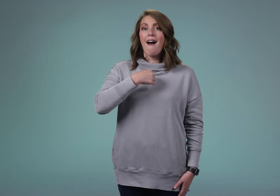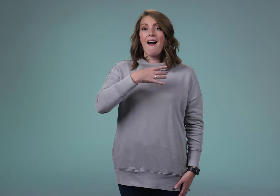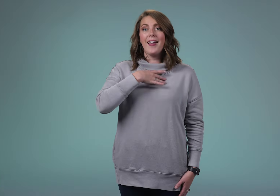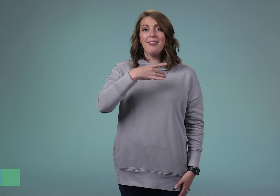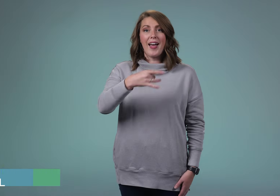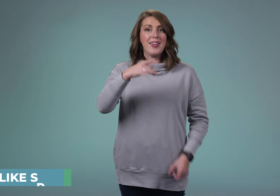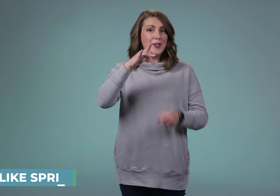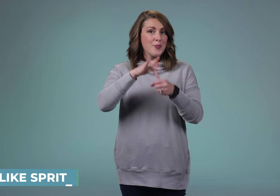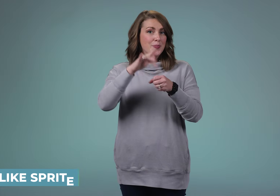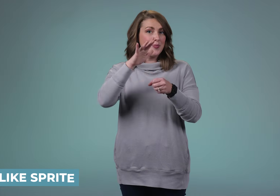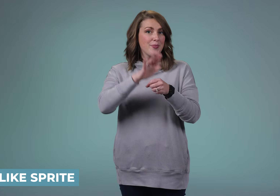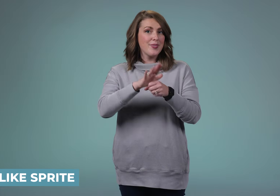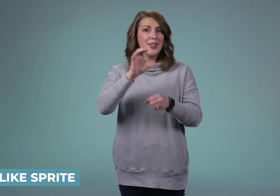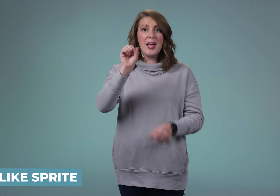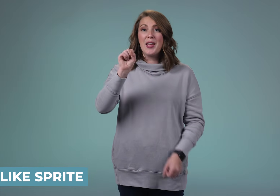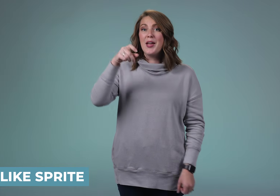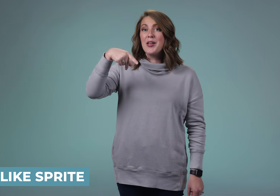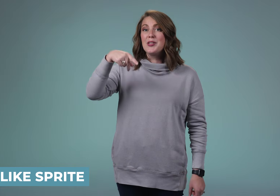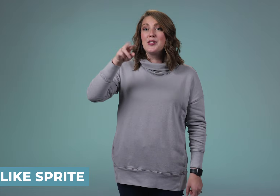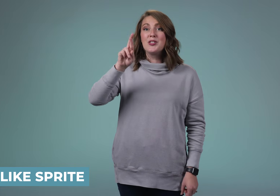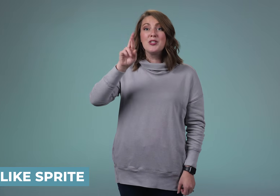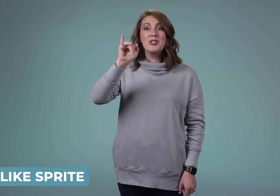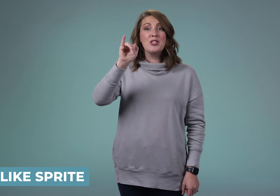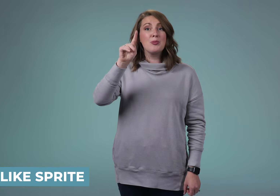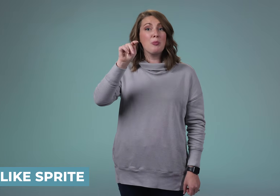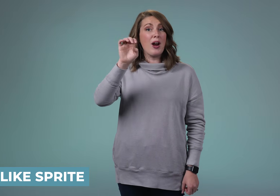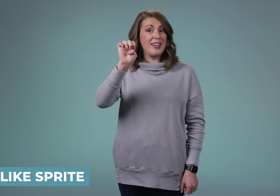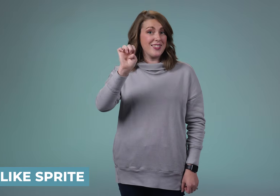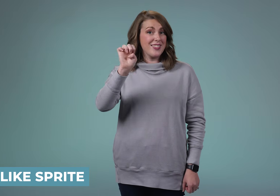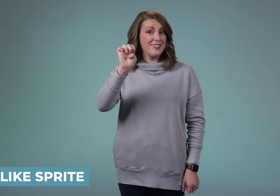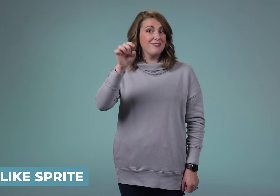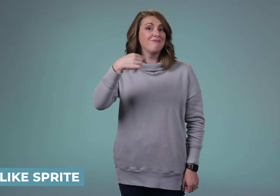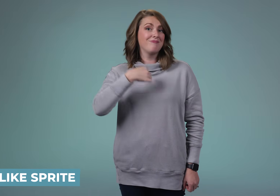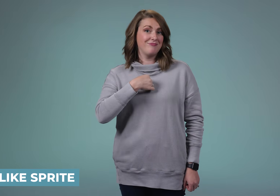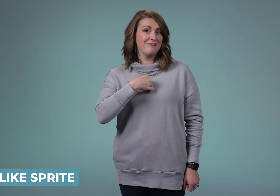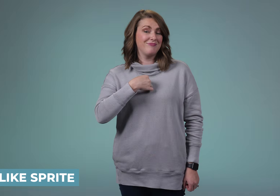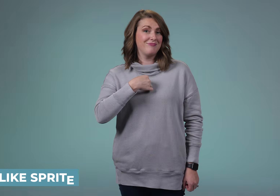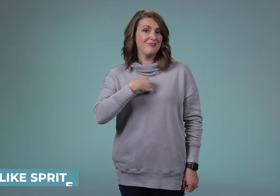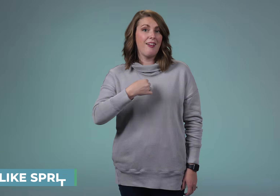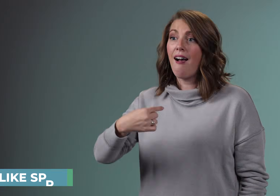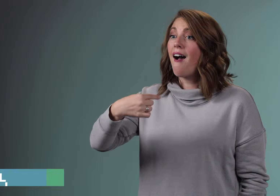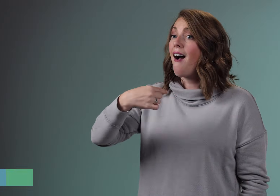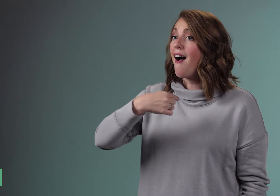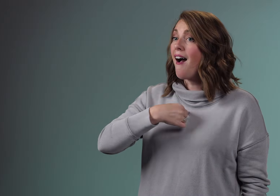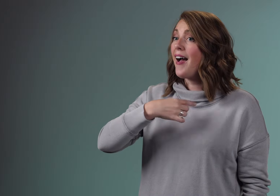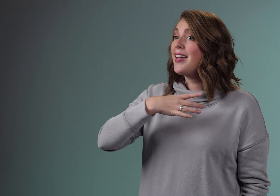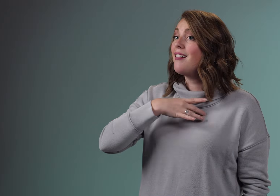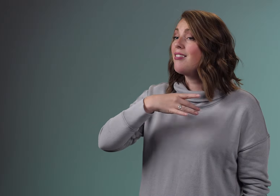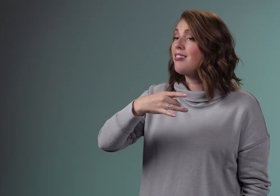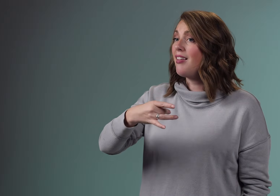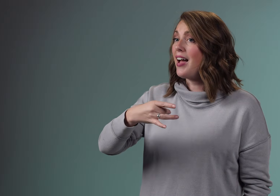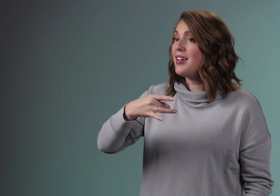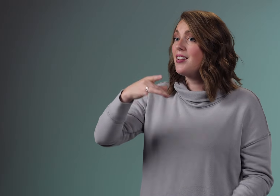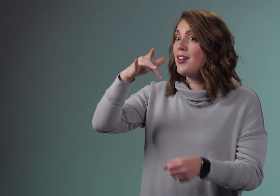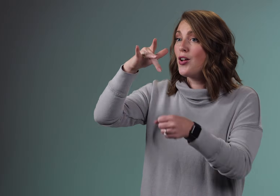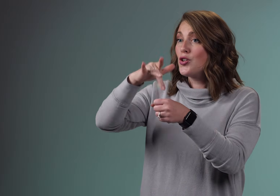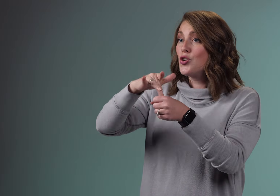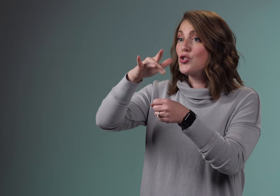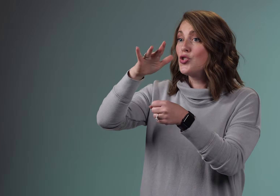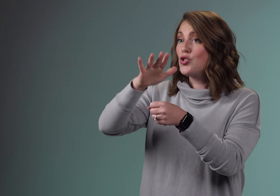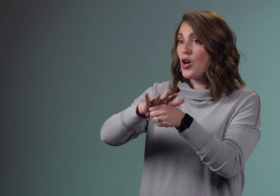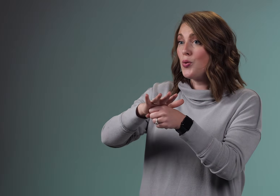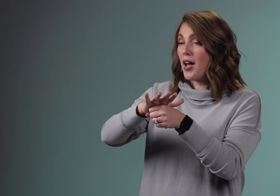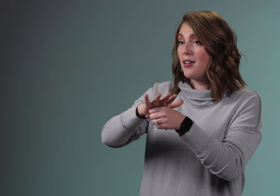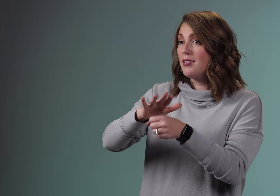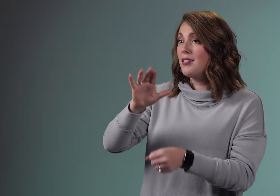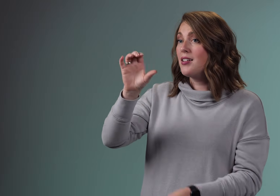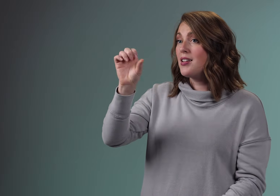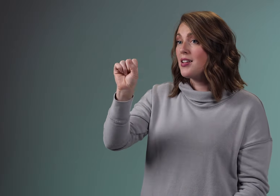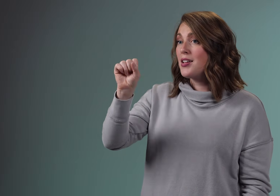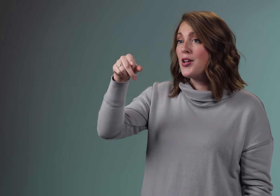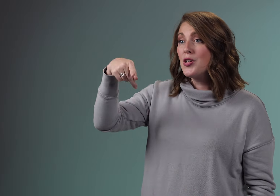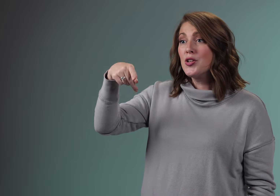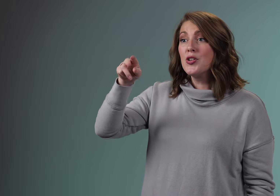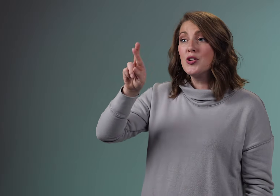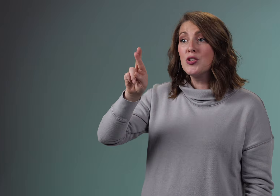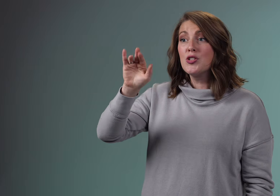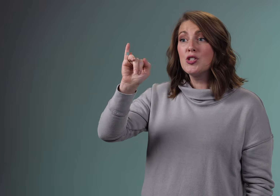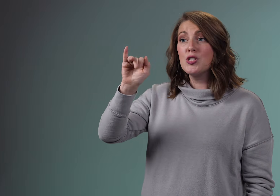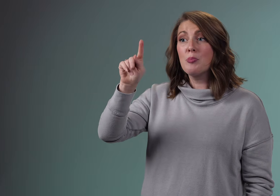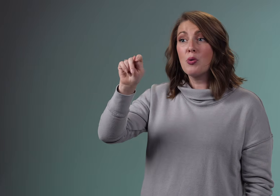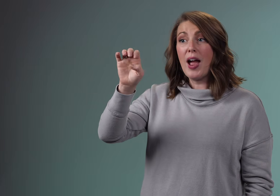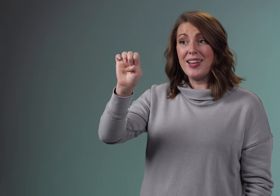I like sprite. I LIKE SODA S-P-R-I-T-E.